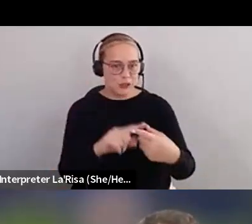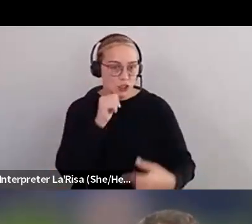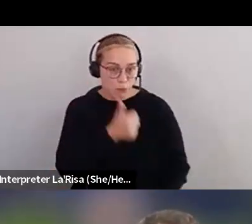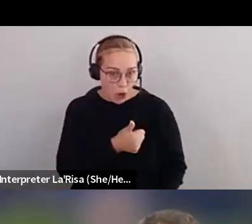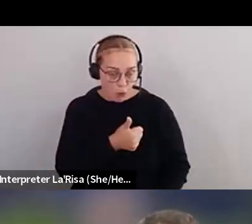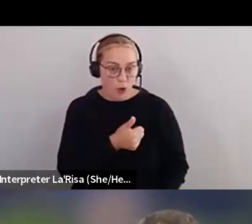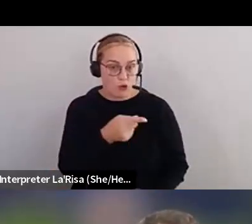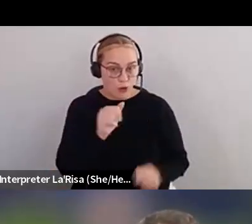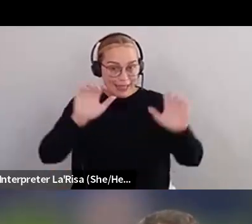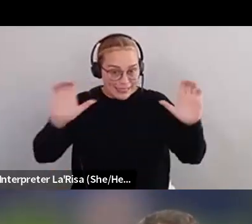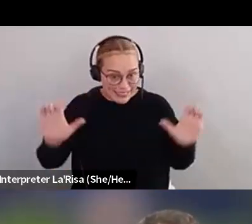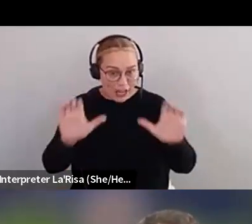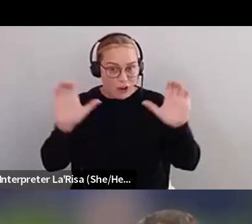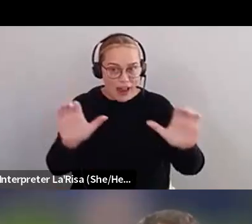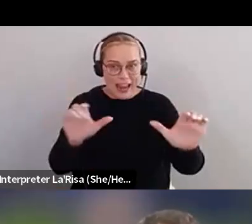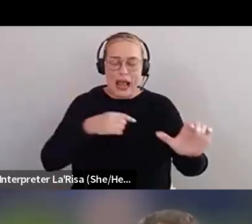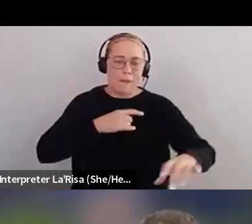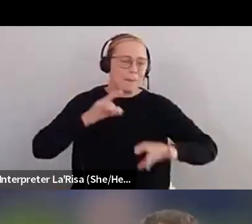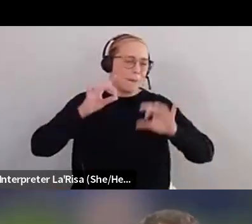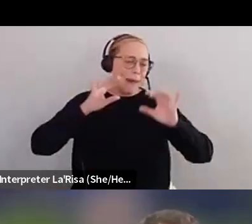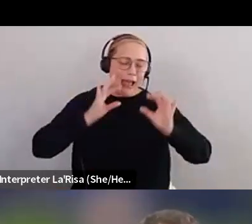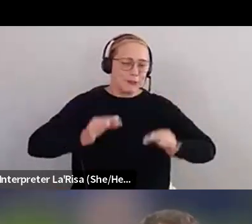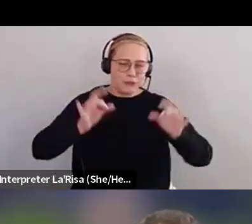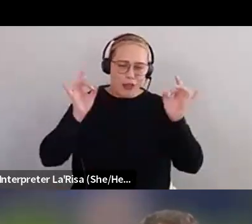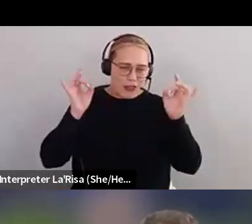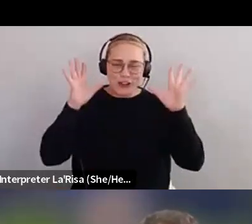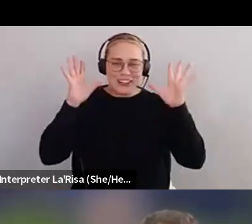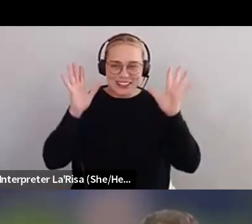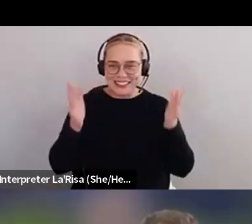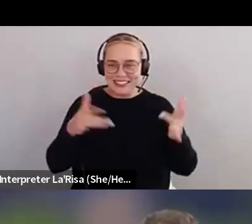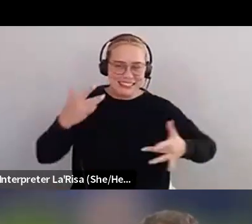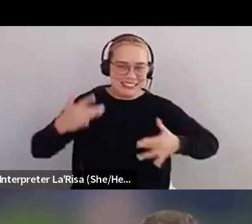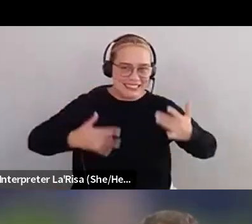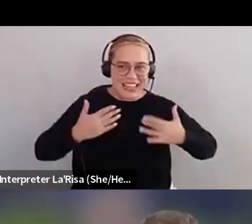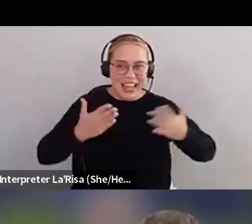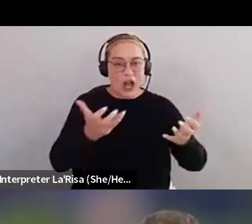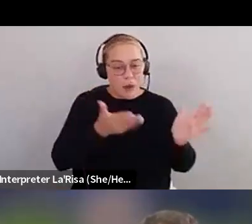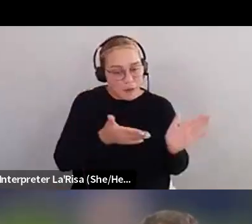but my husband thoroughly has set a hard line that Halloween decorations